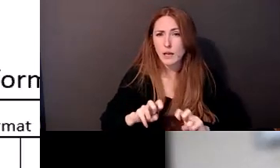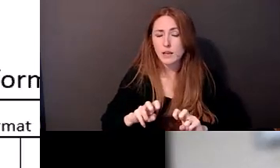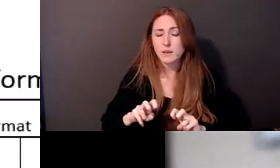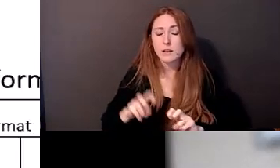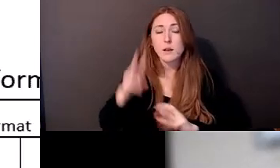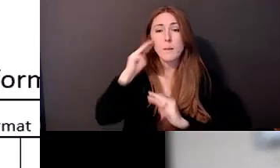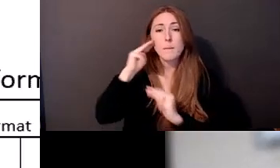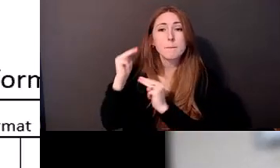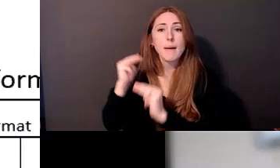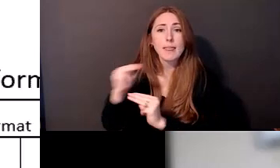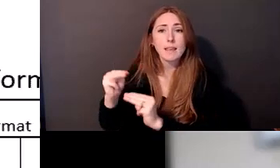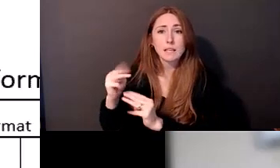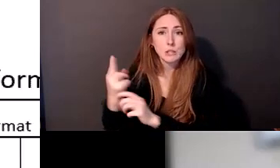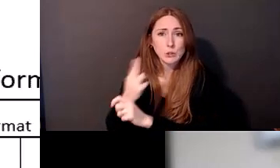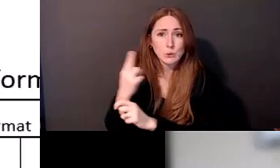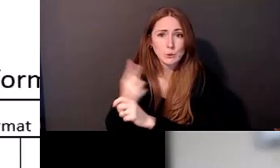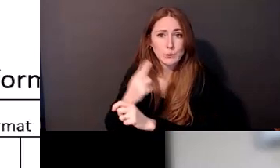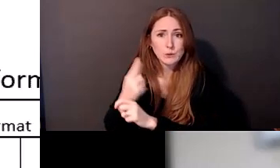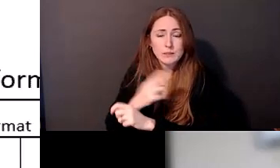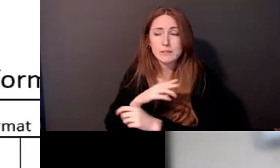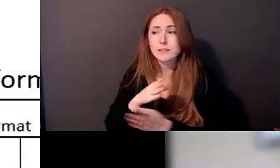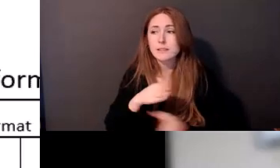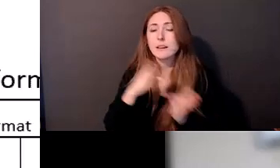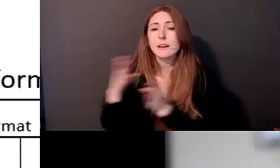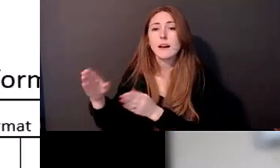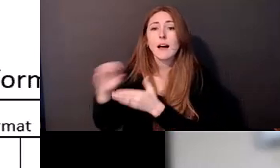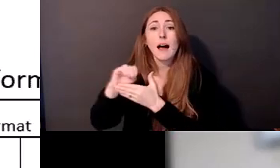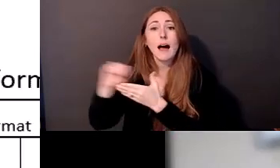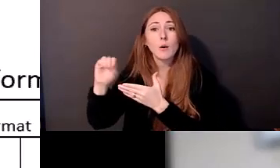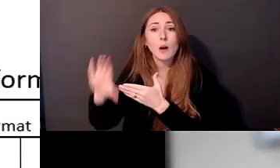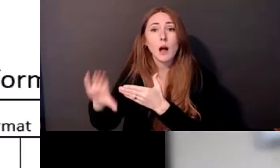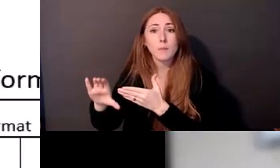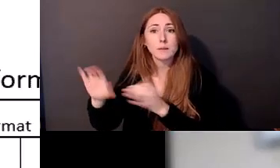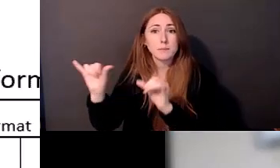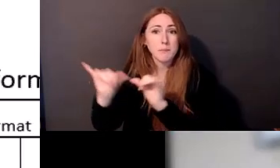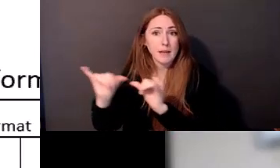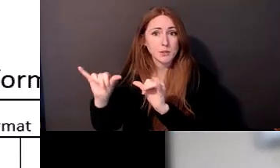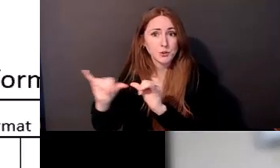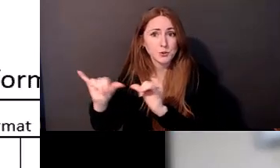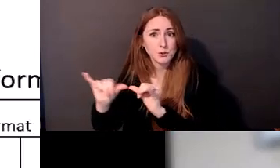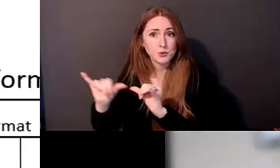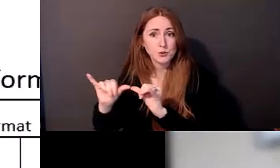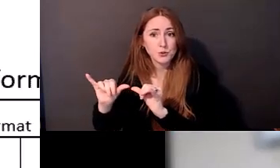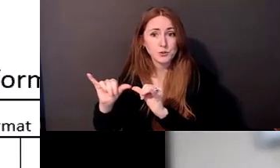the outcomes that the researchers were measuring, and the outcome measures or the tools